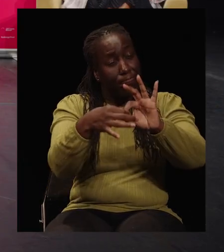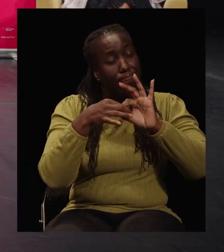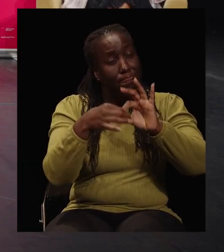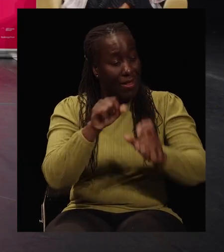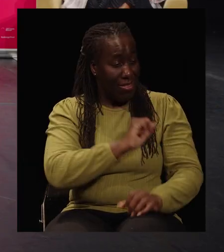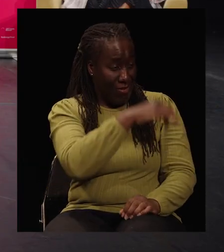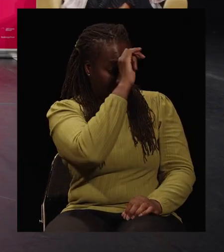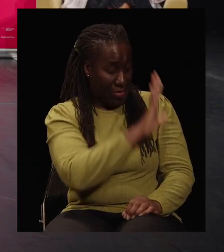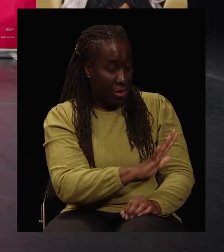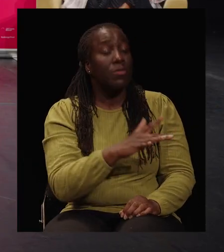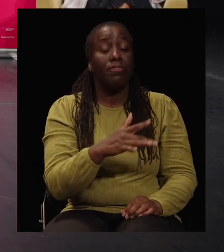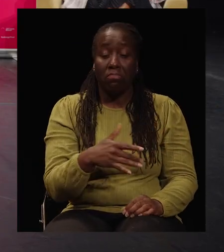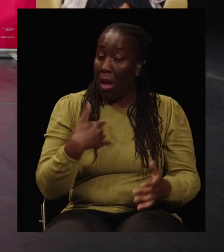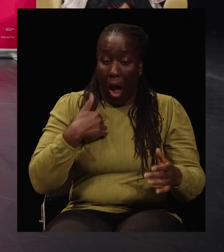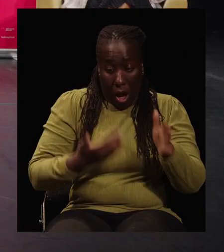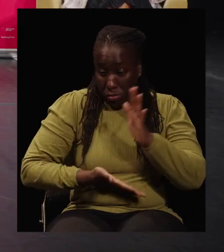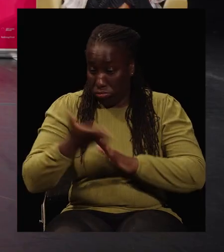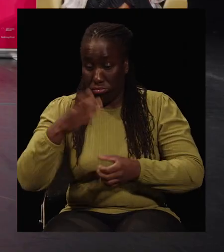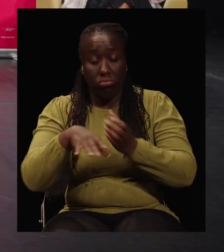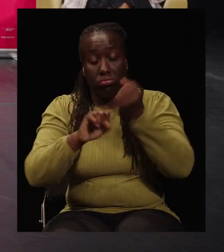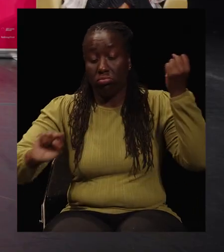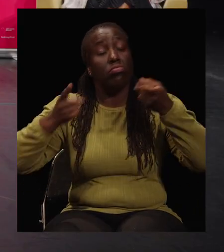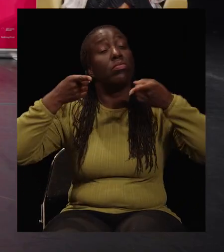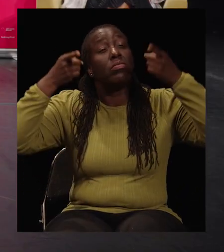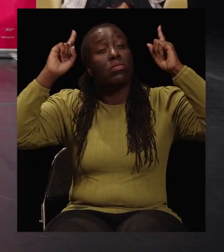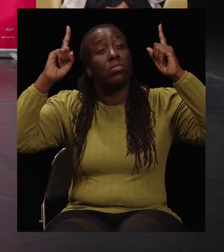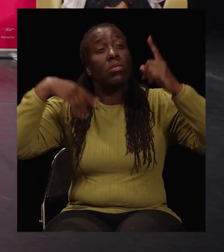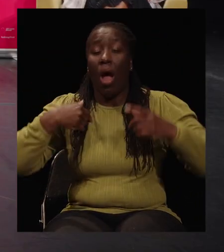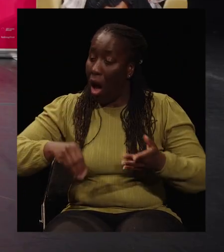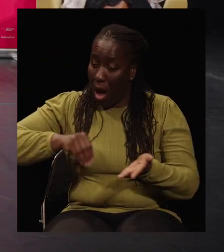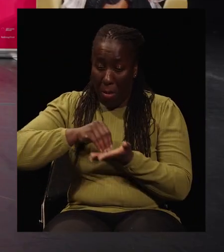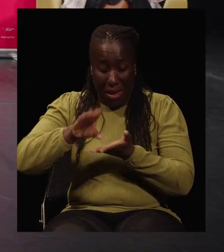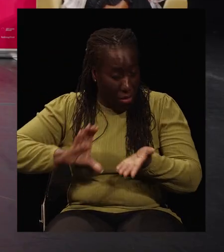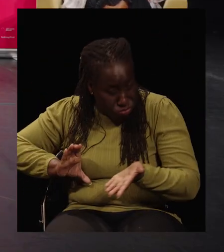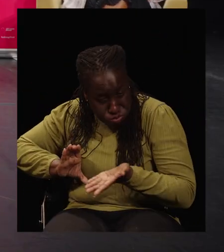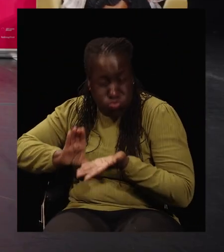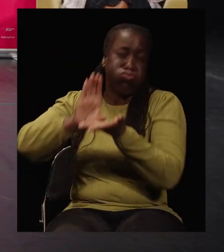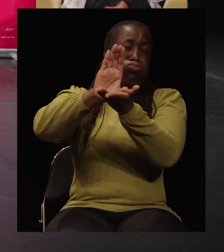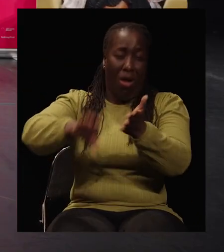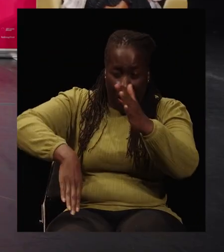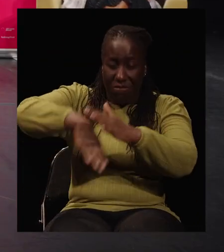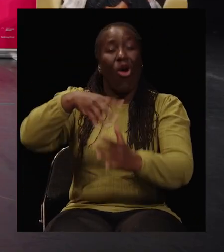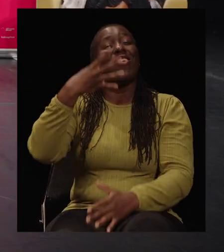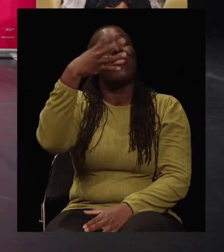You know, I did, I went and did a degree, I did a master's, I paid the full whack 9K a year, which was horrendous.